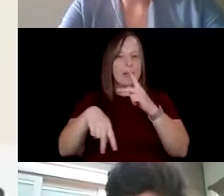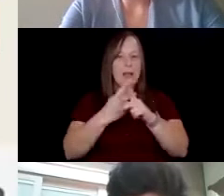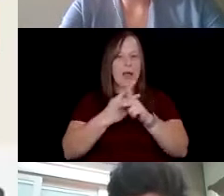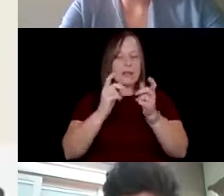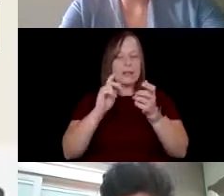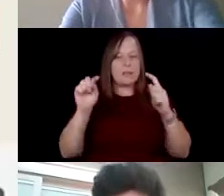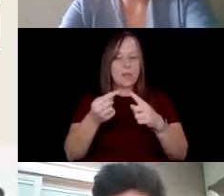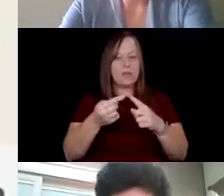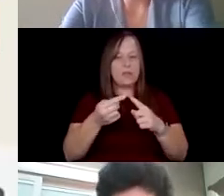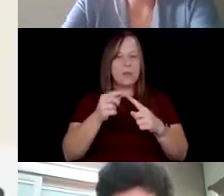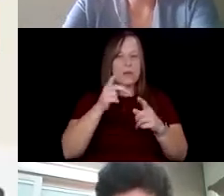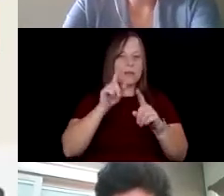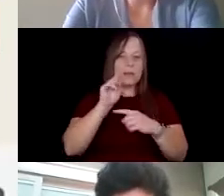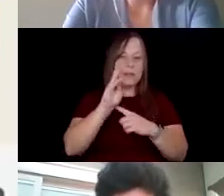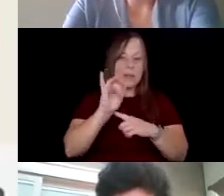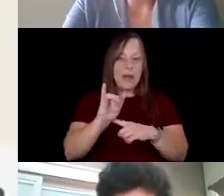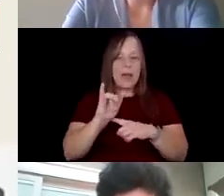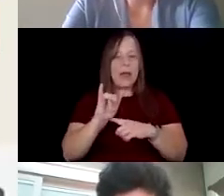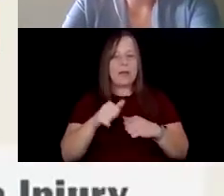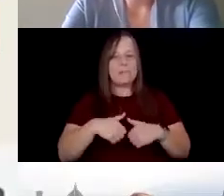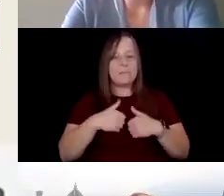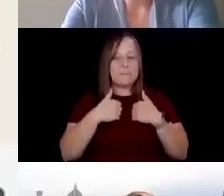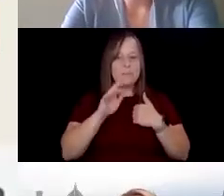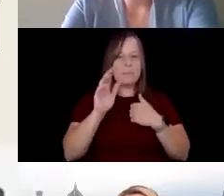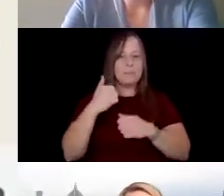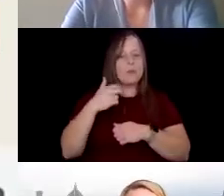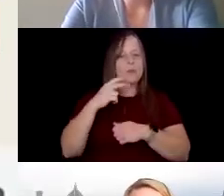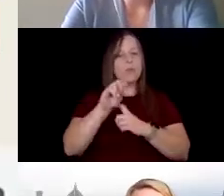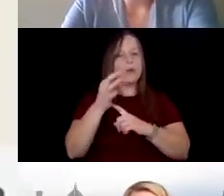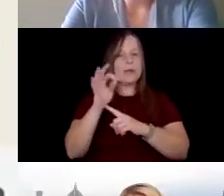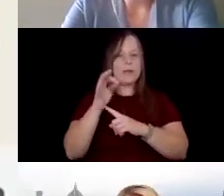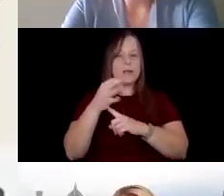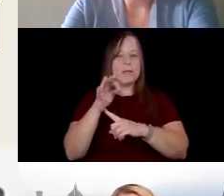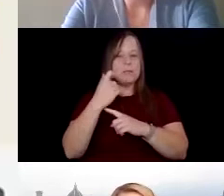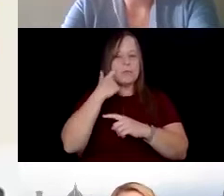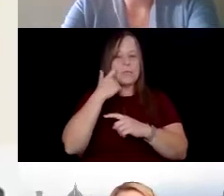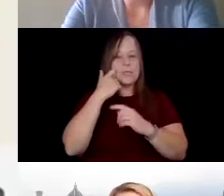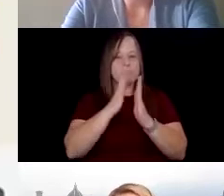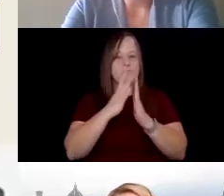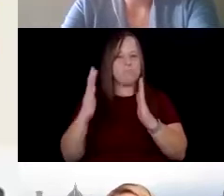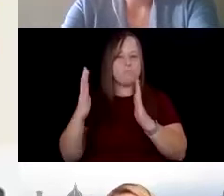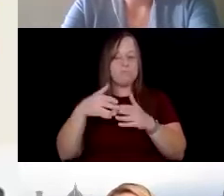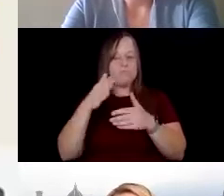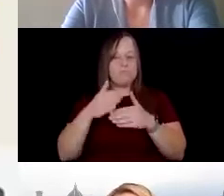that people sustain in the military. So in 2019, which is the most recent complete year of data that we have,